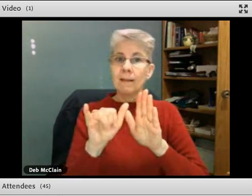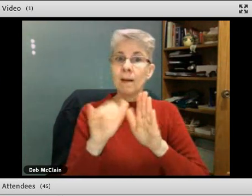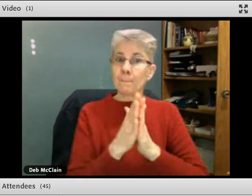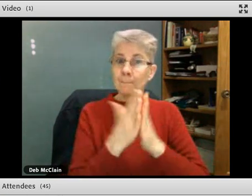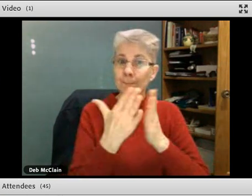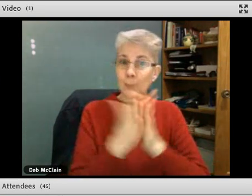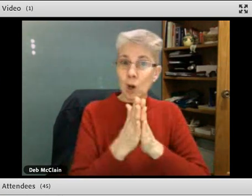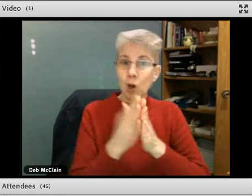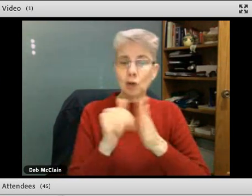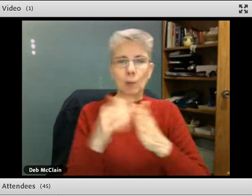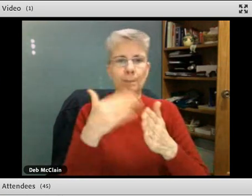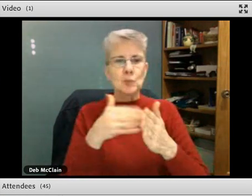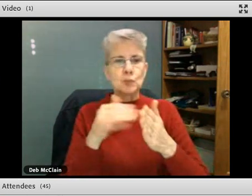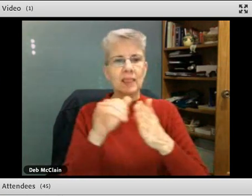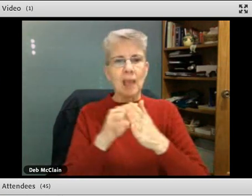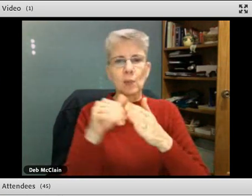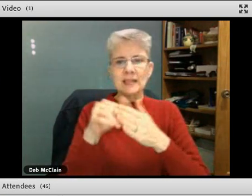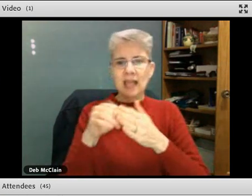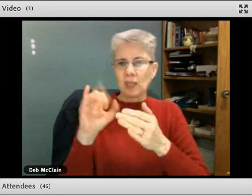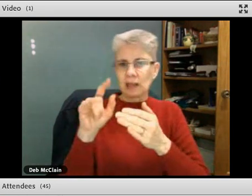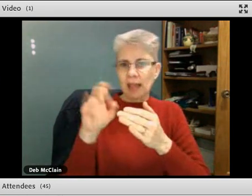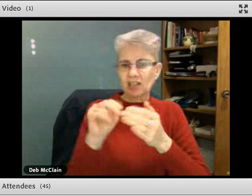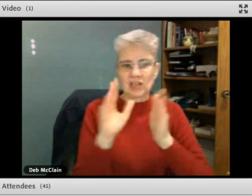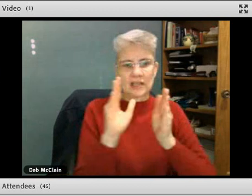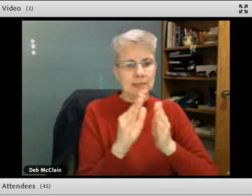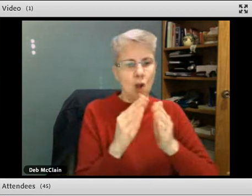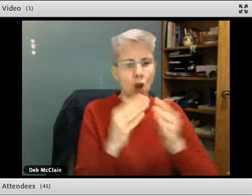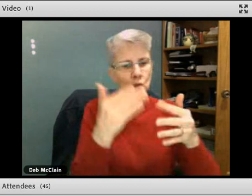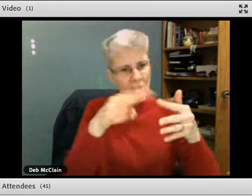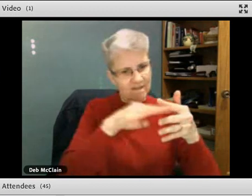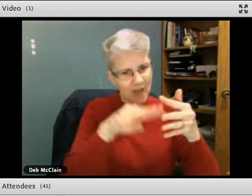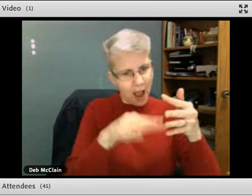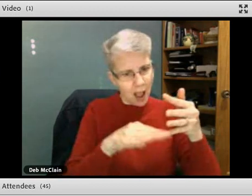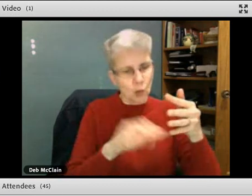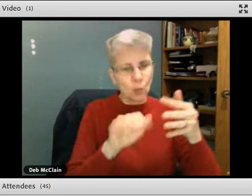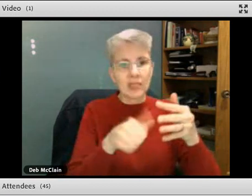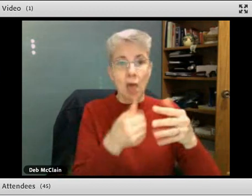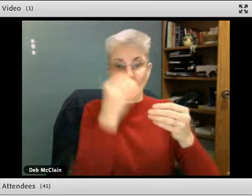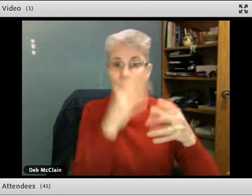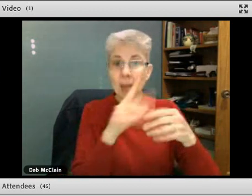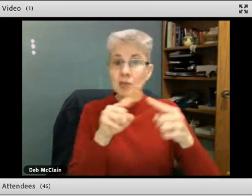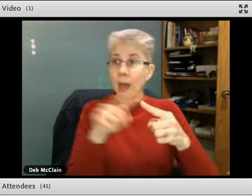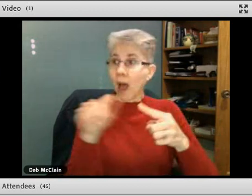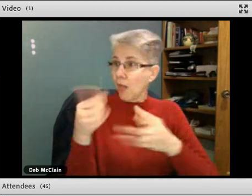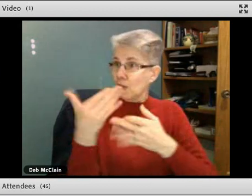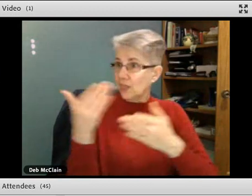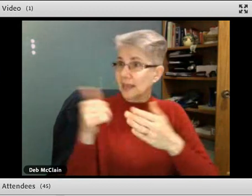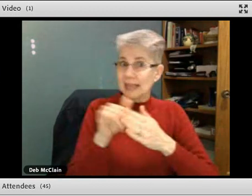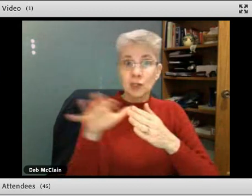in a small form that could be filed with other information about the other items in your collection. A MARC record does the same thing.